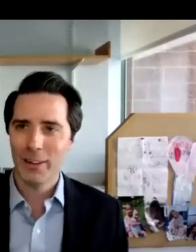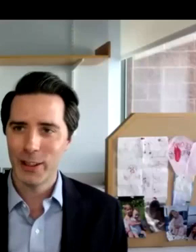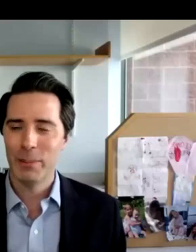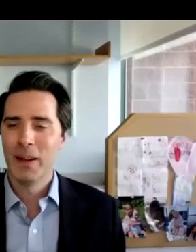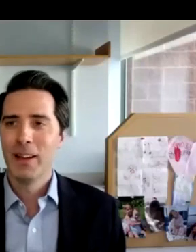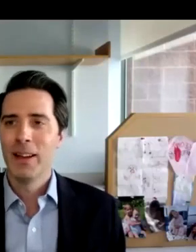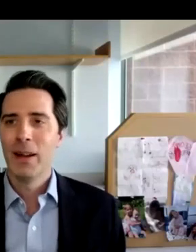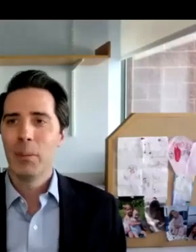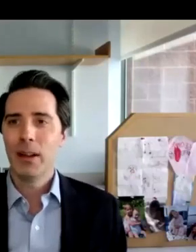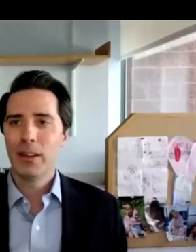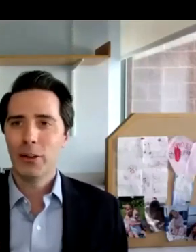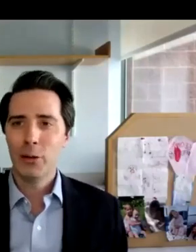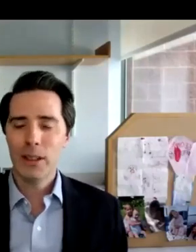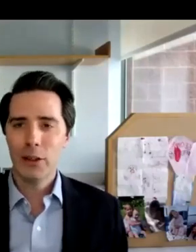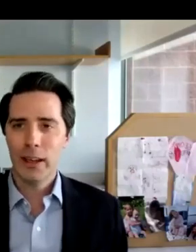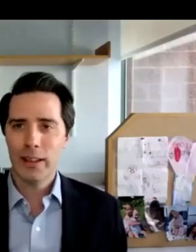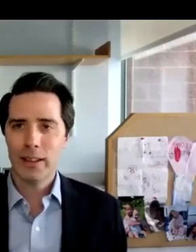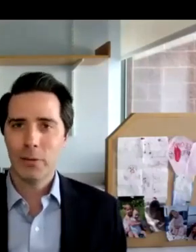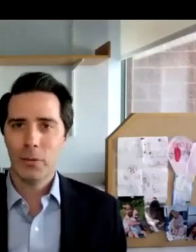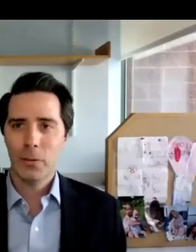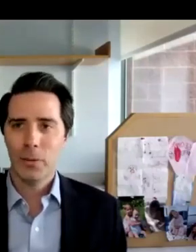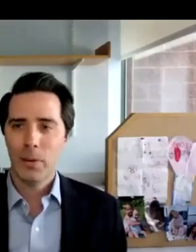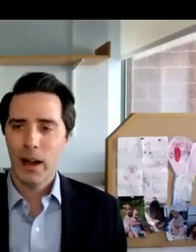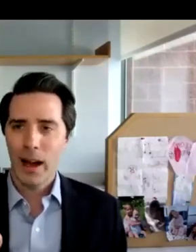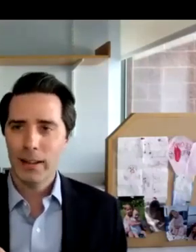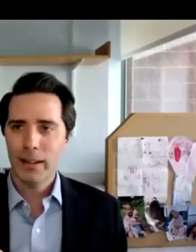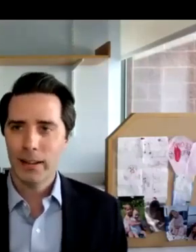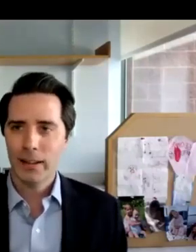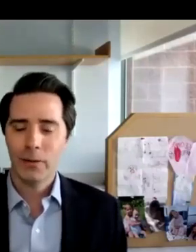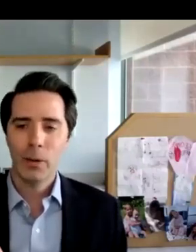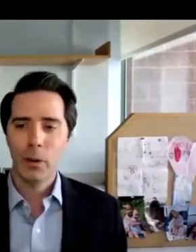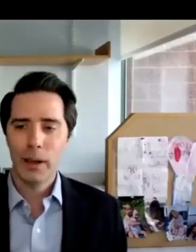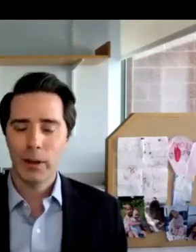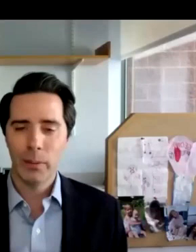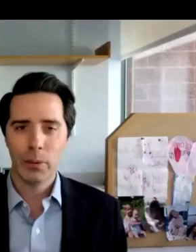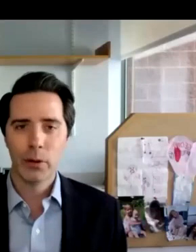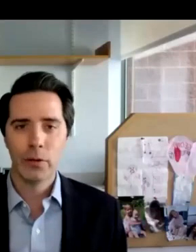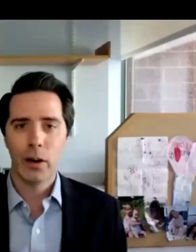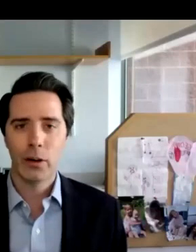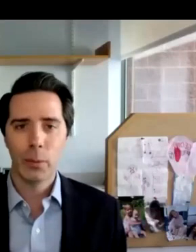another time but using genetics